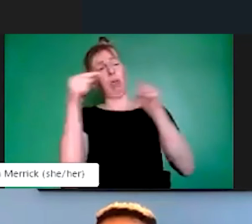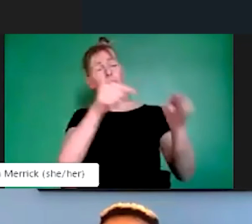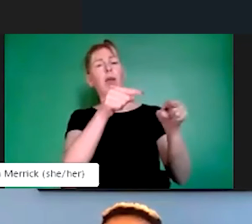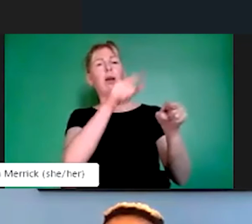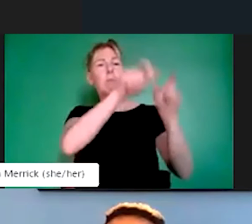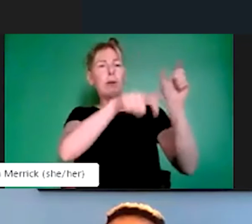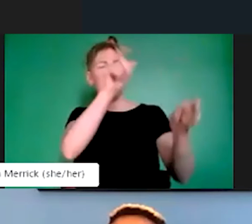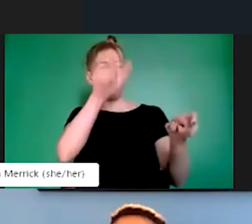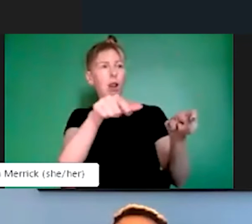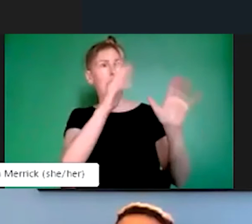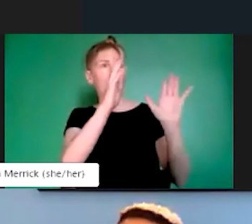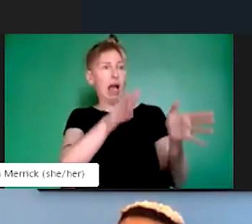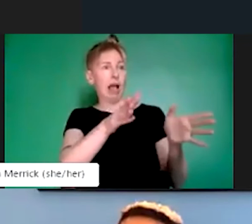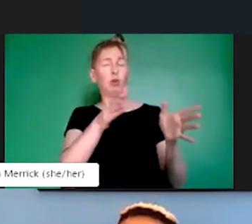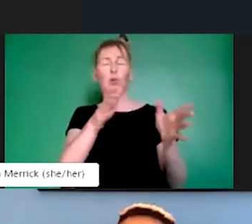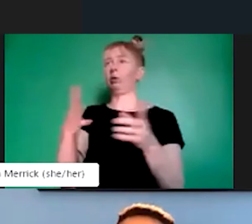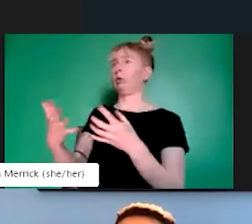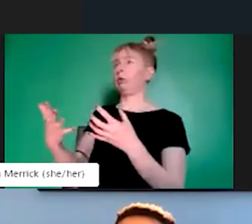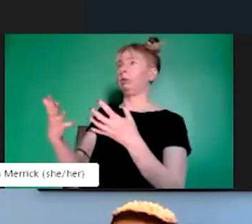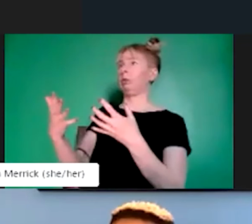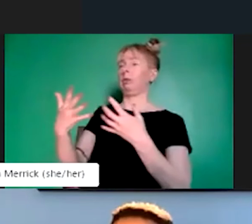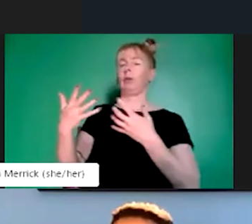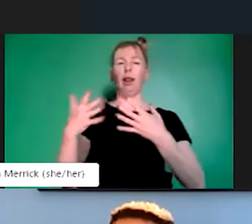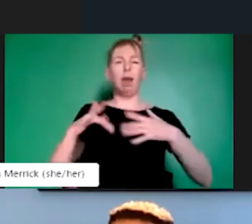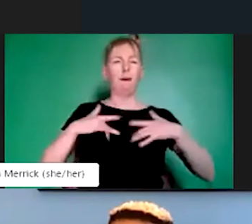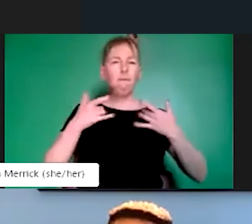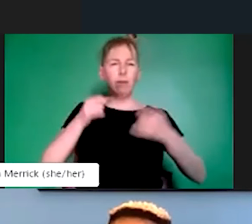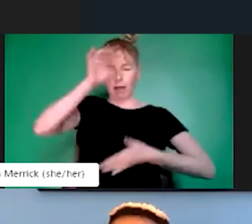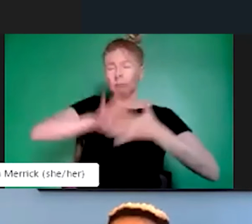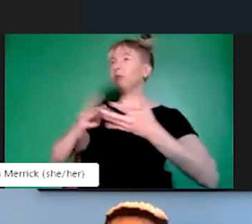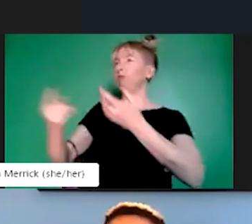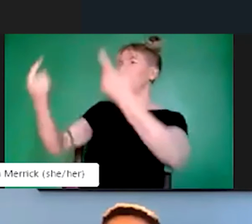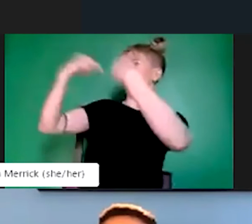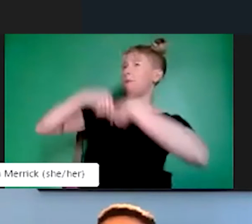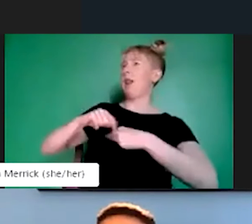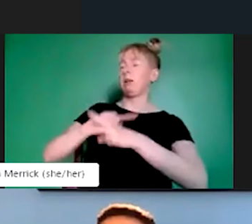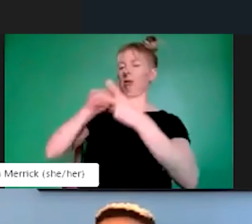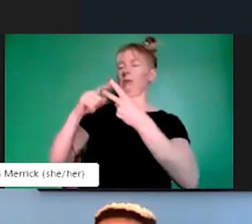identities that are steeped in violence and precarity to figure out how do we care for